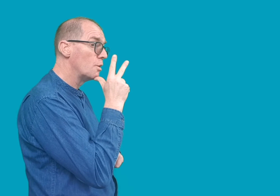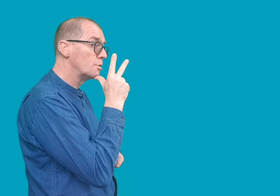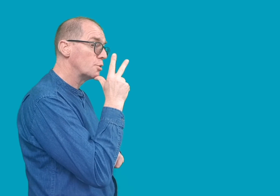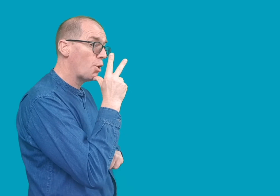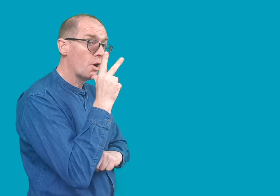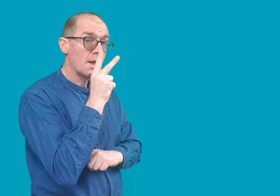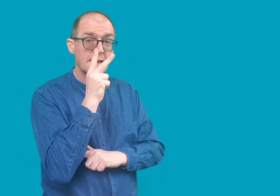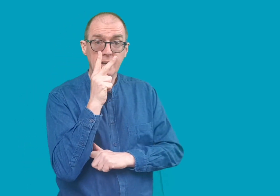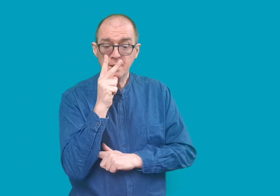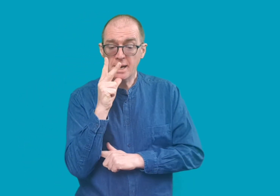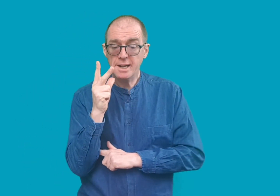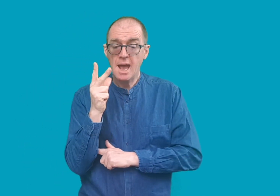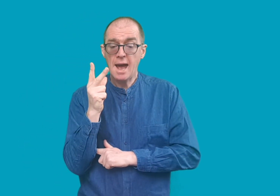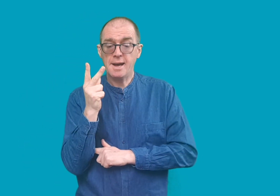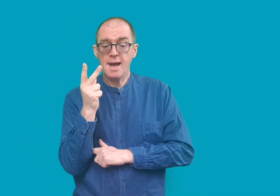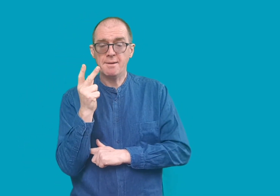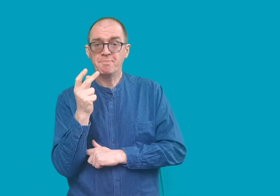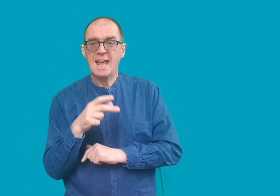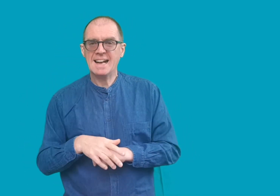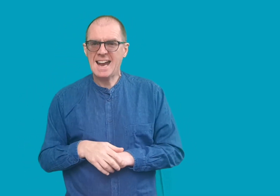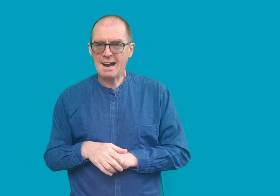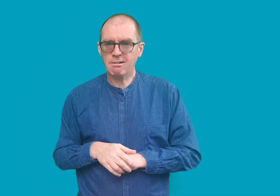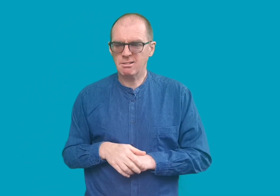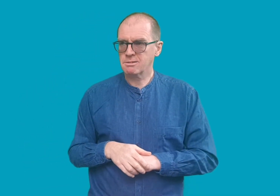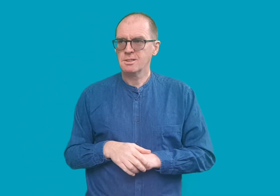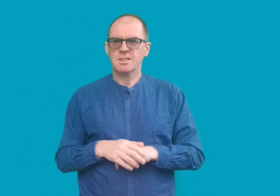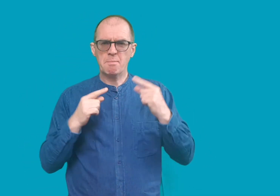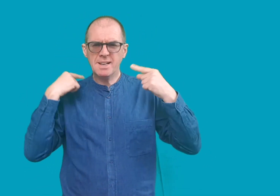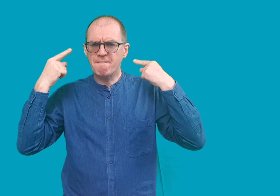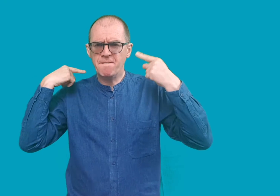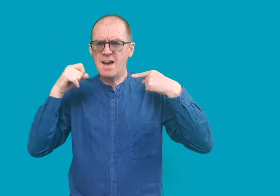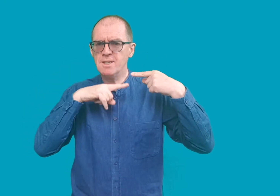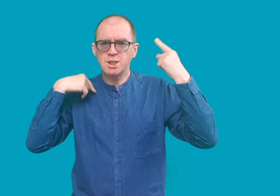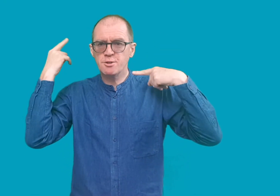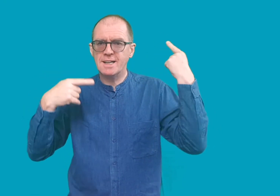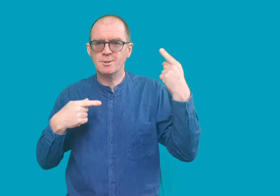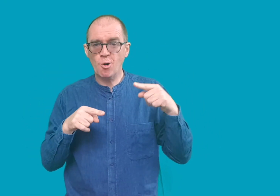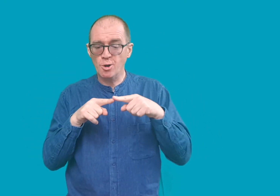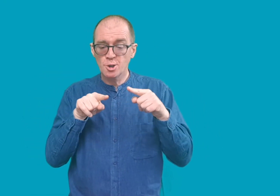So, Katie Bairdie had a hen. It cackled. It make a very strange noise.